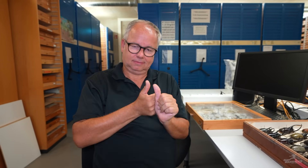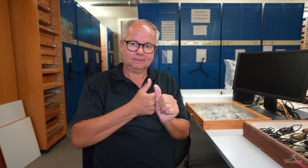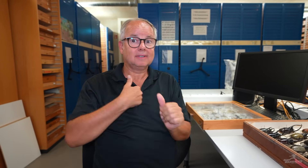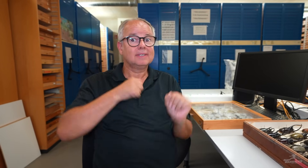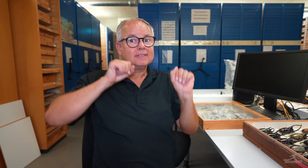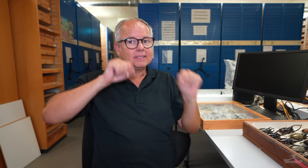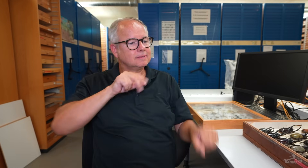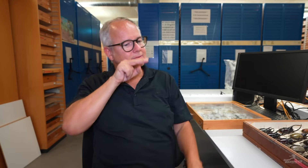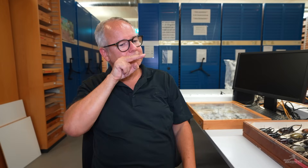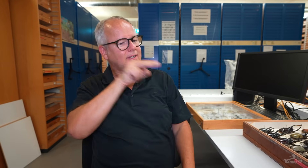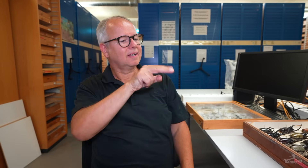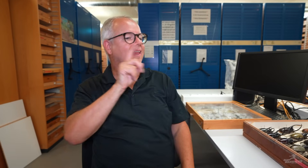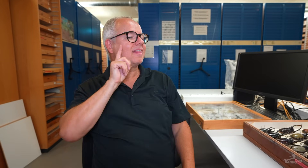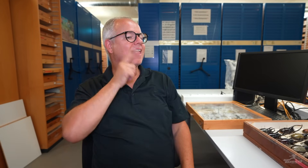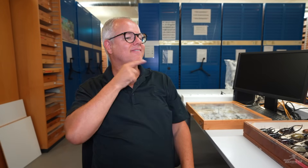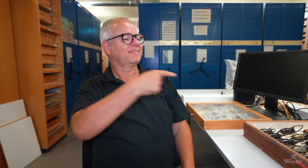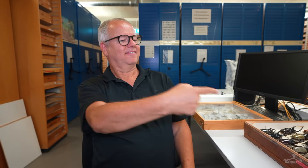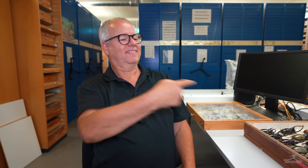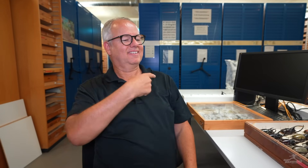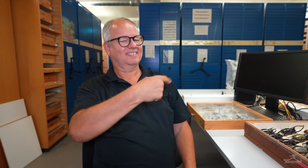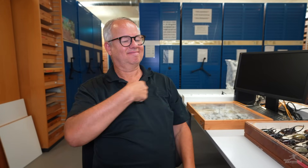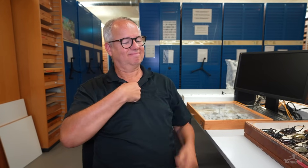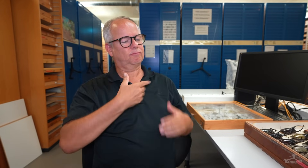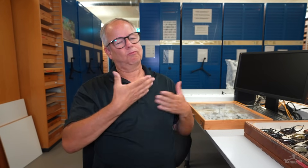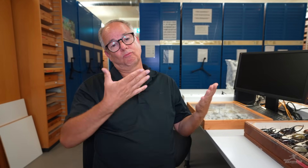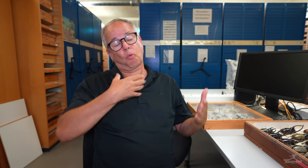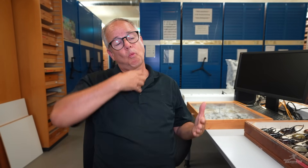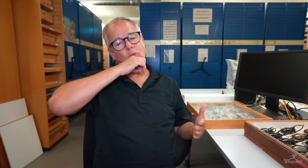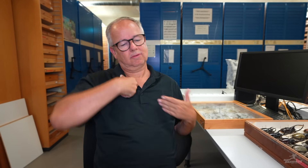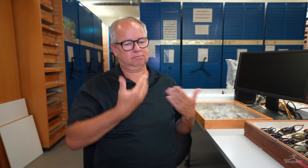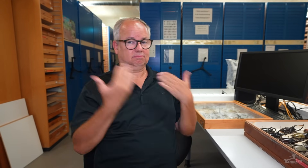can follow in my footsteps.